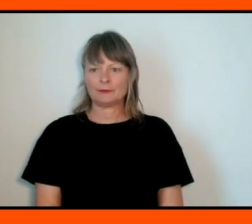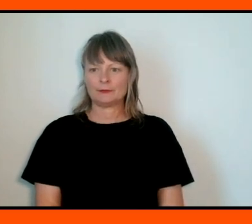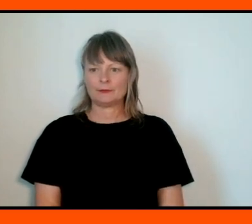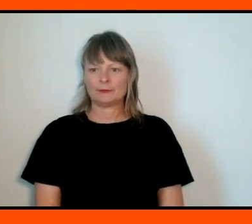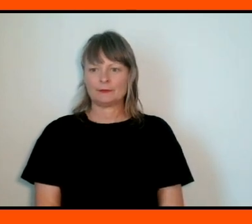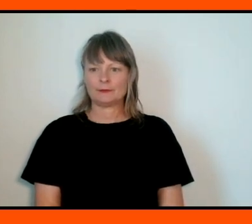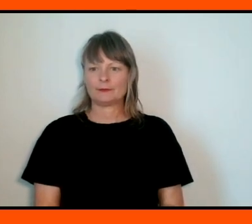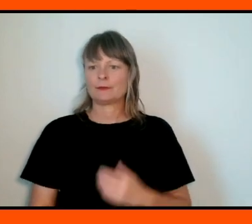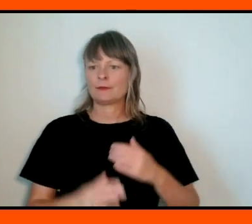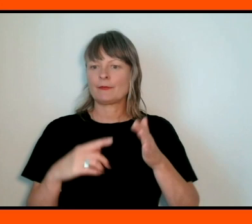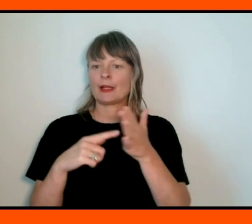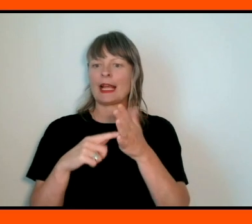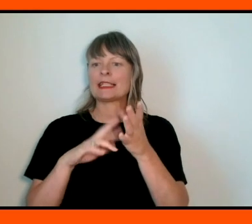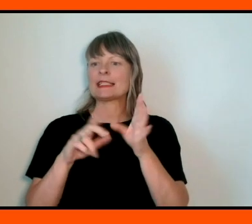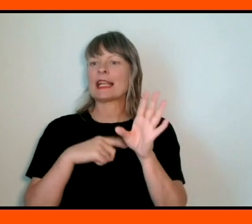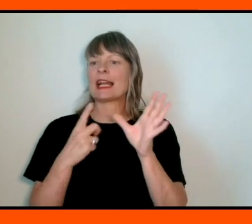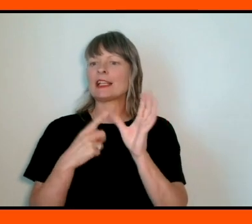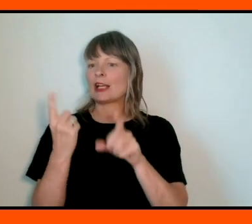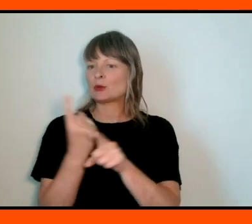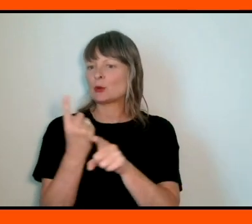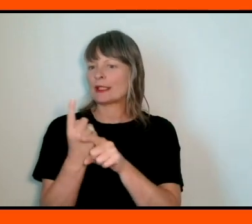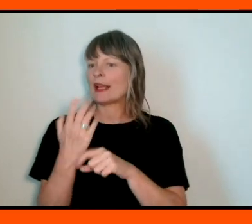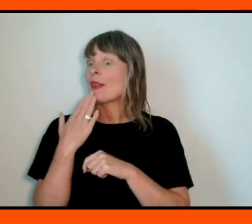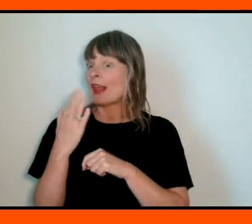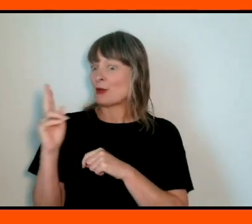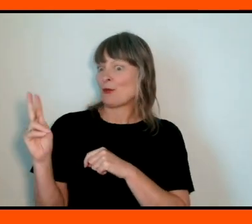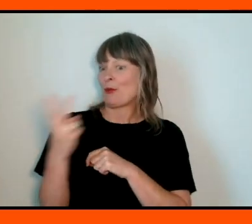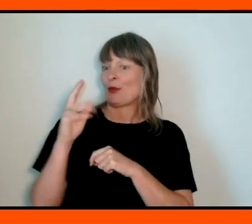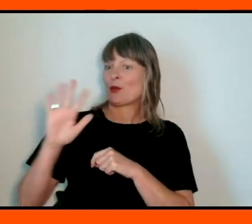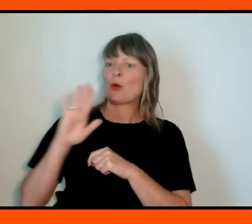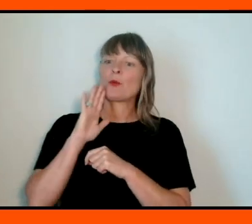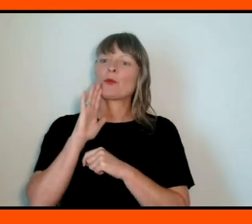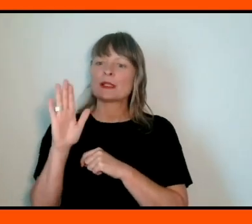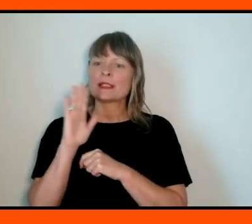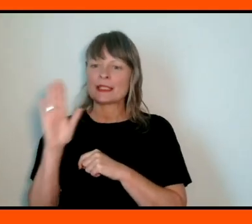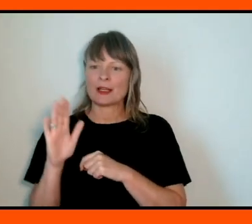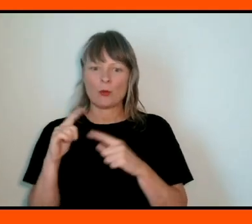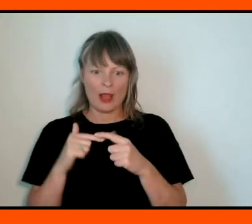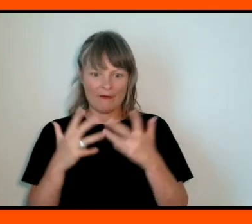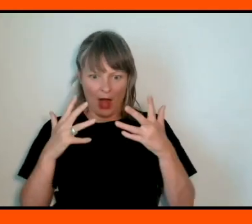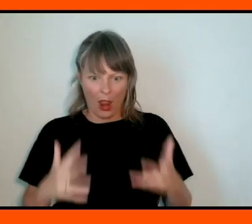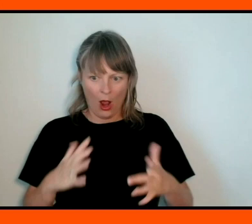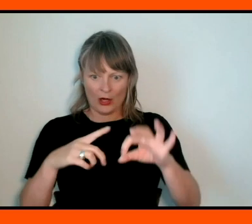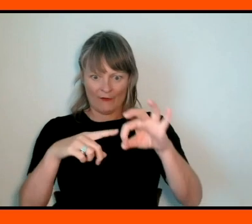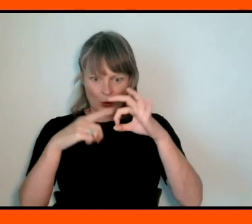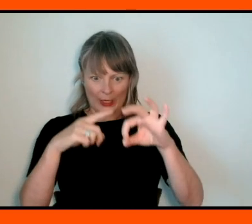Thank you so much, Georgia and Andrew. Judging by the amount of questions that we have received so far